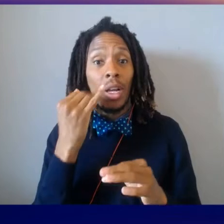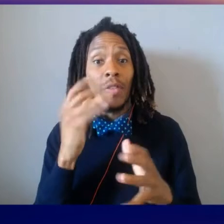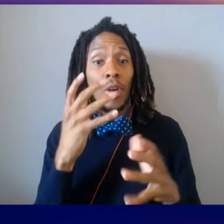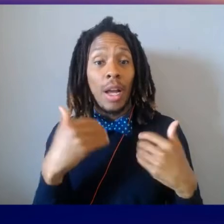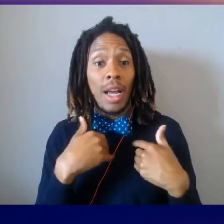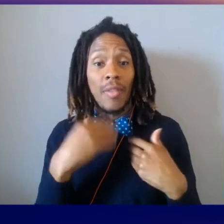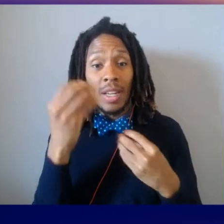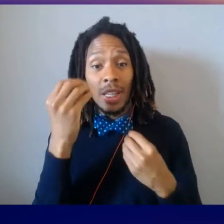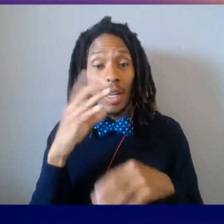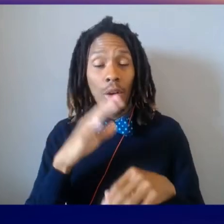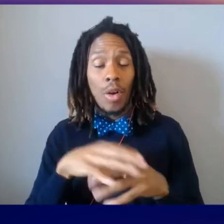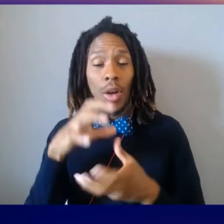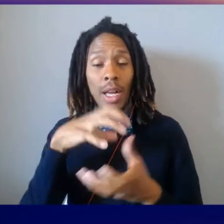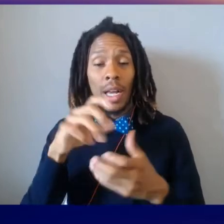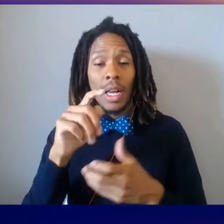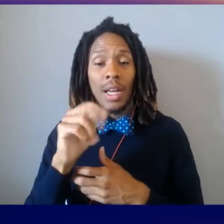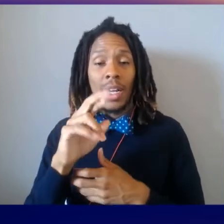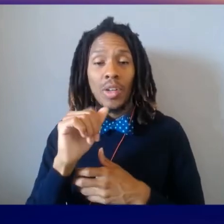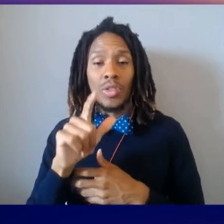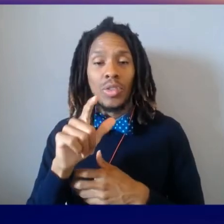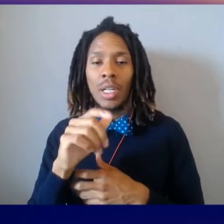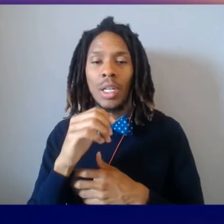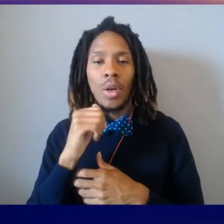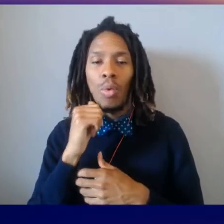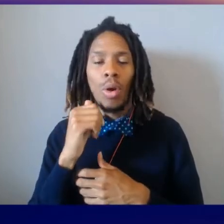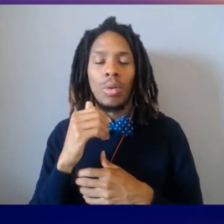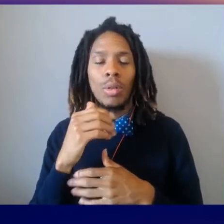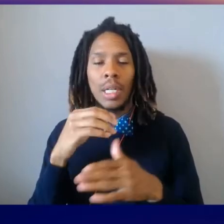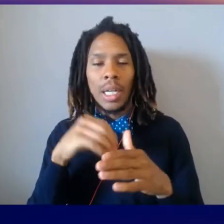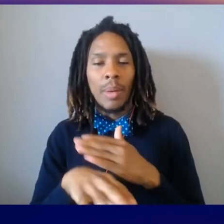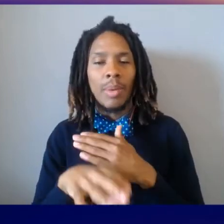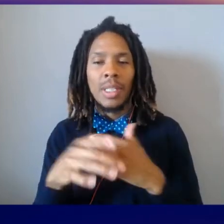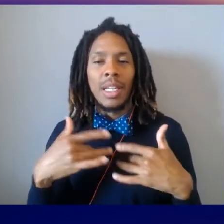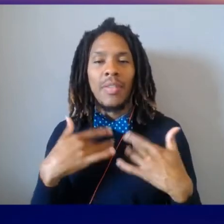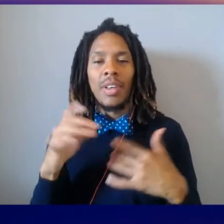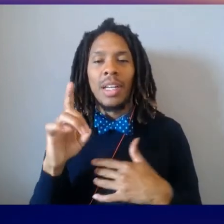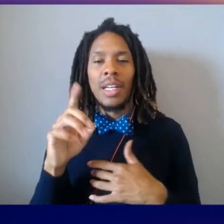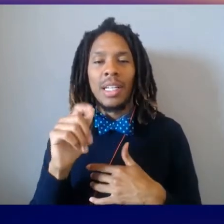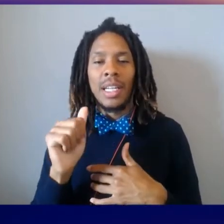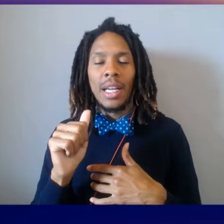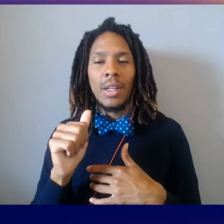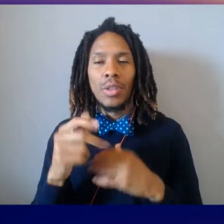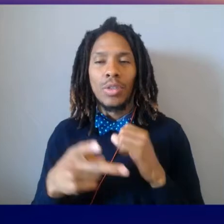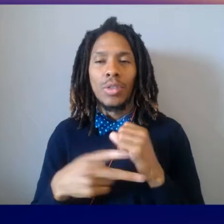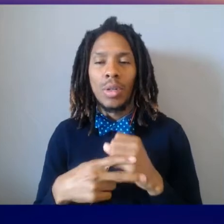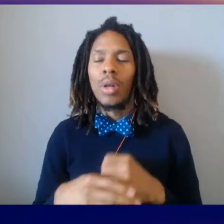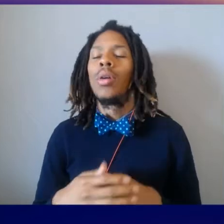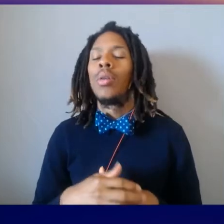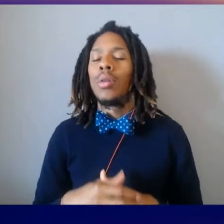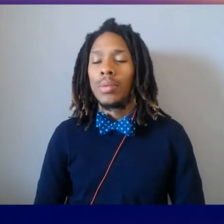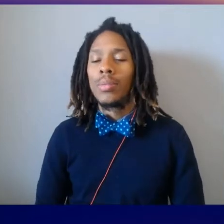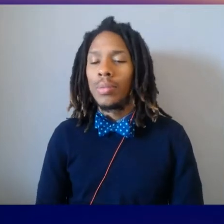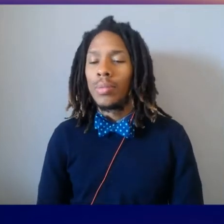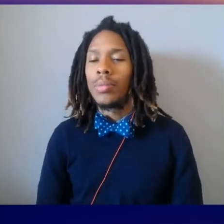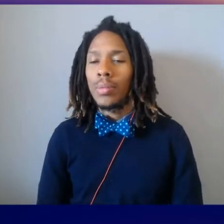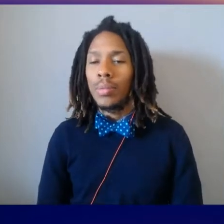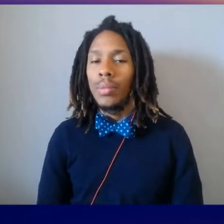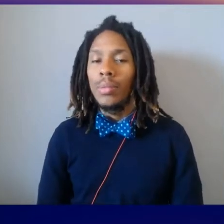that's not gonna come in into the event data store at that moment. - Okay. Yeah, exactly. All right. Yeah. So, of course, as we know,